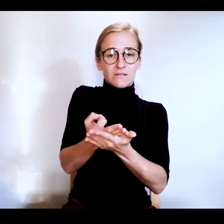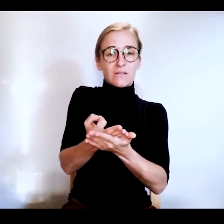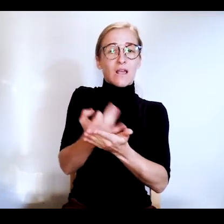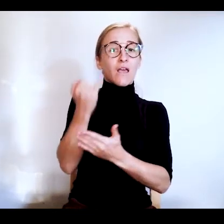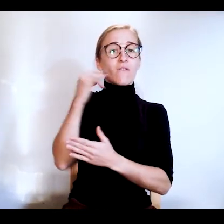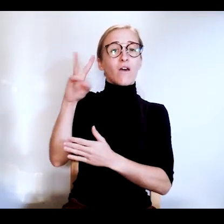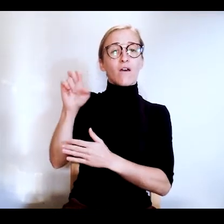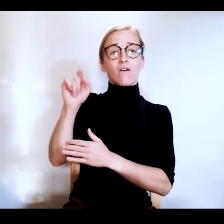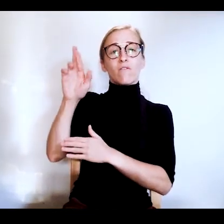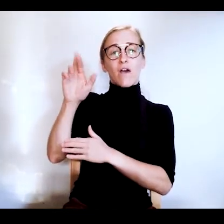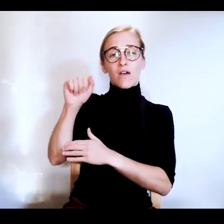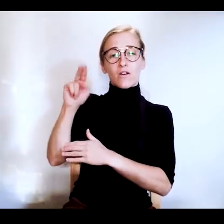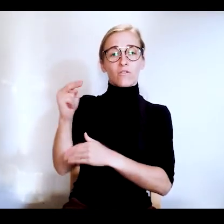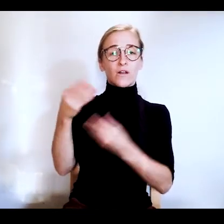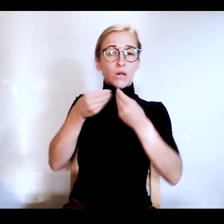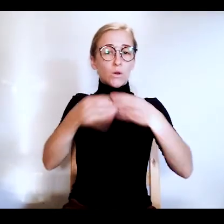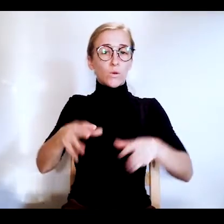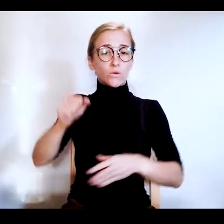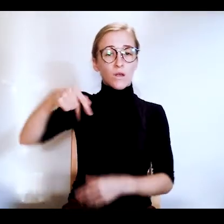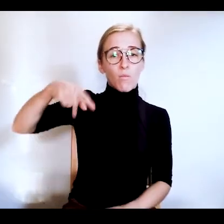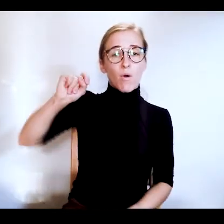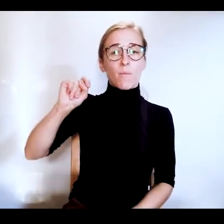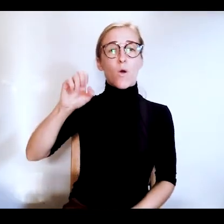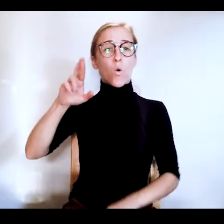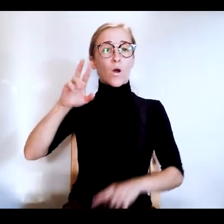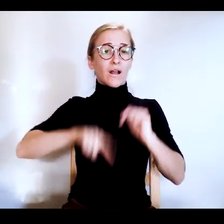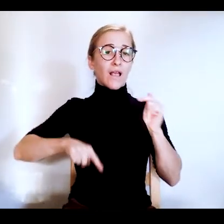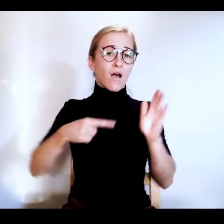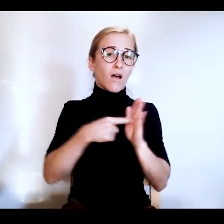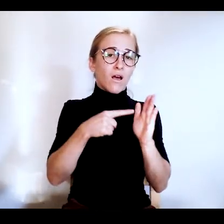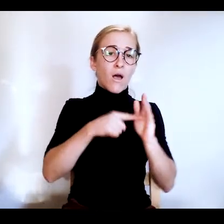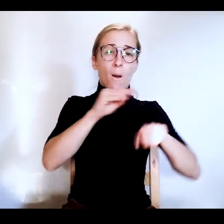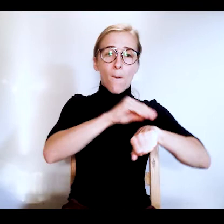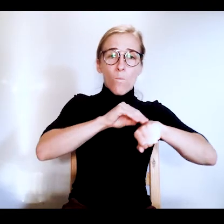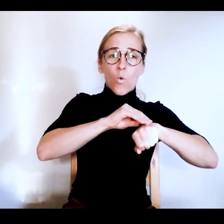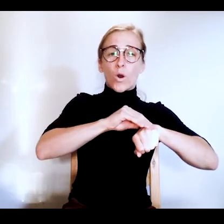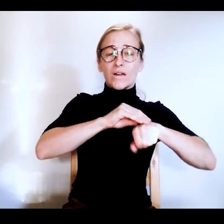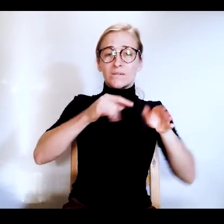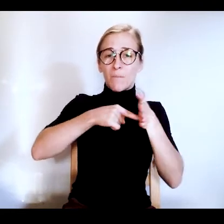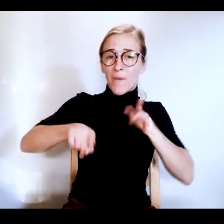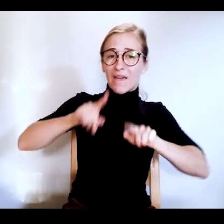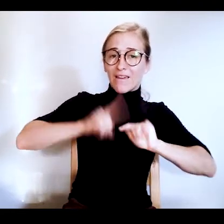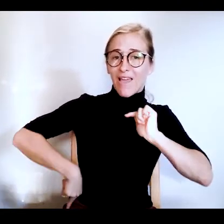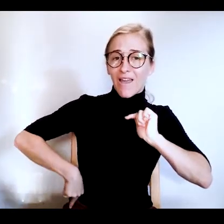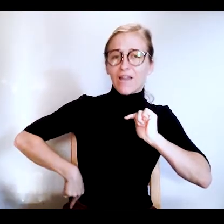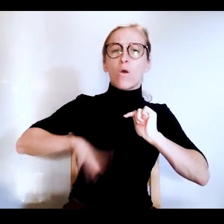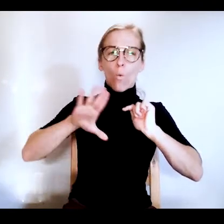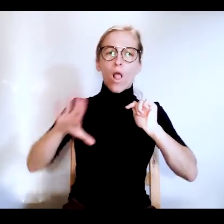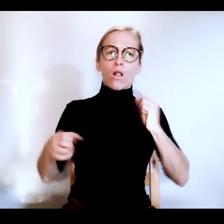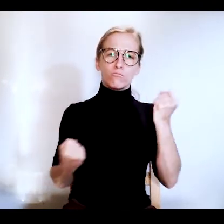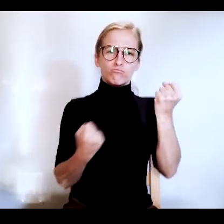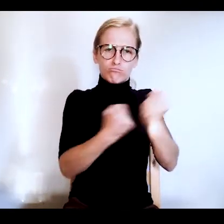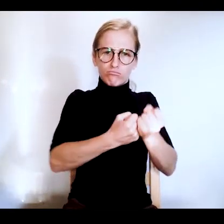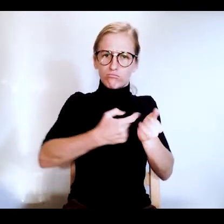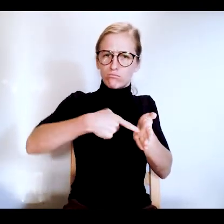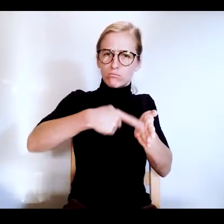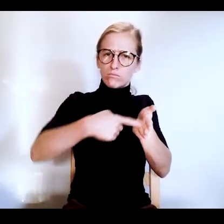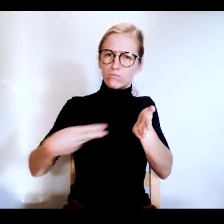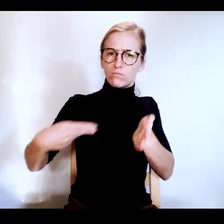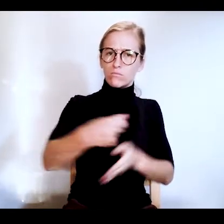when a veteran and their relatives lose their apartment or cannot afford mortgage,